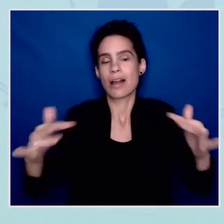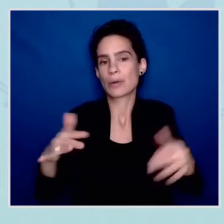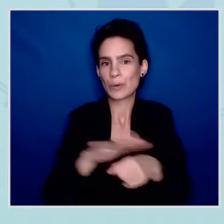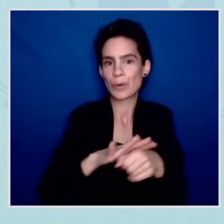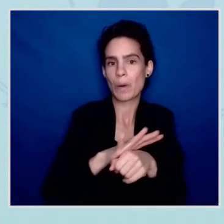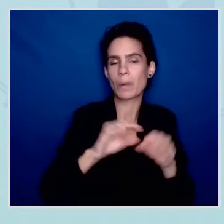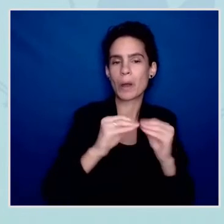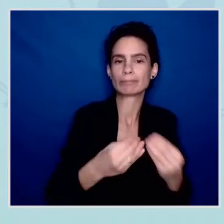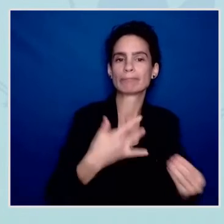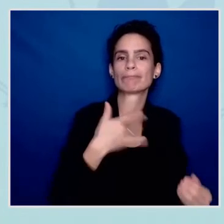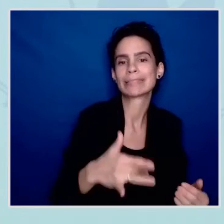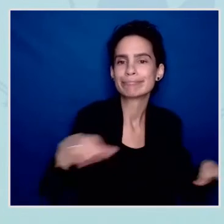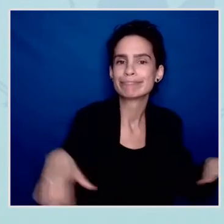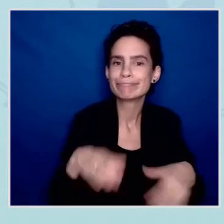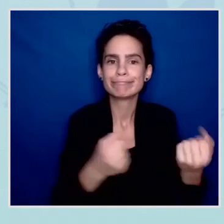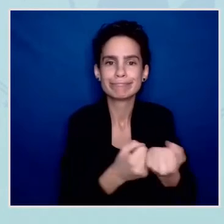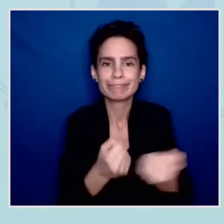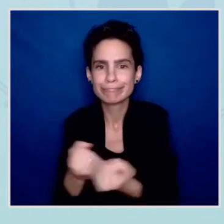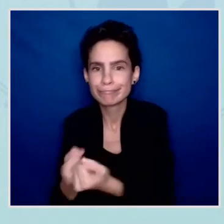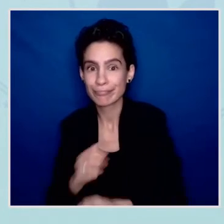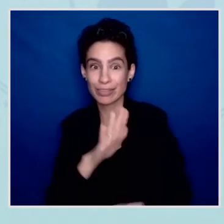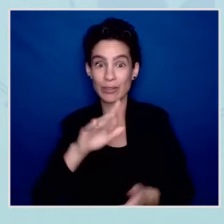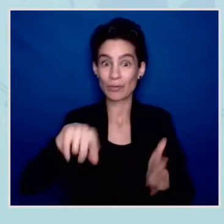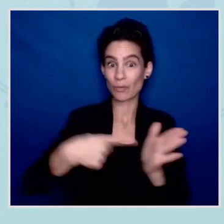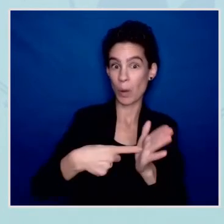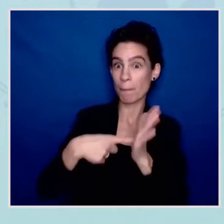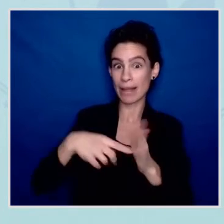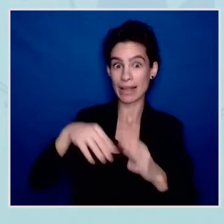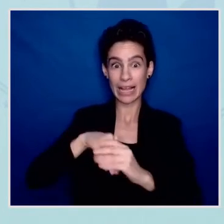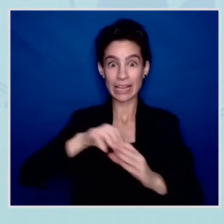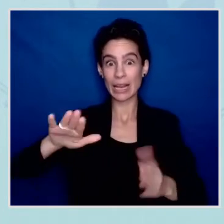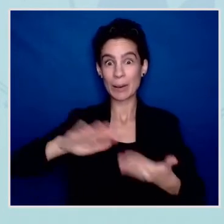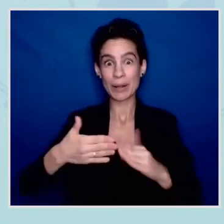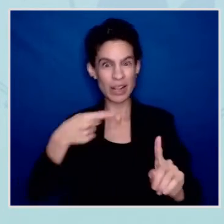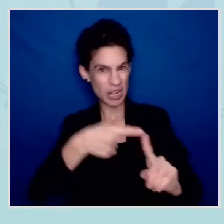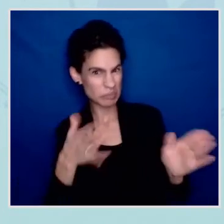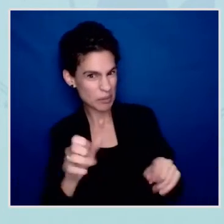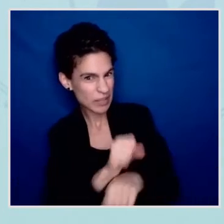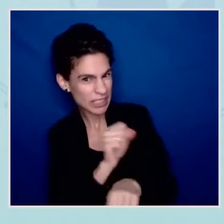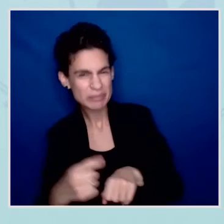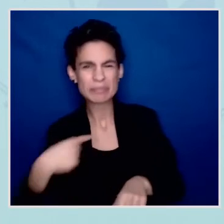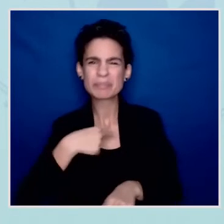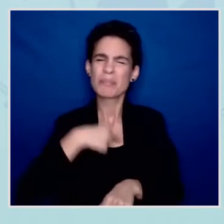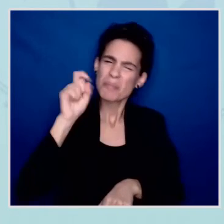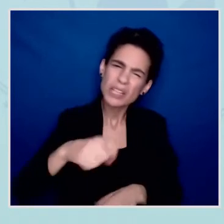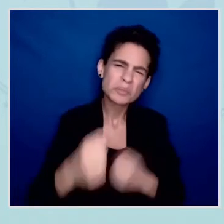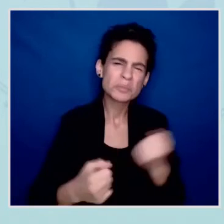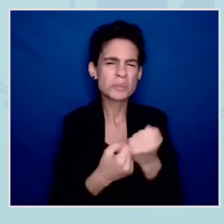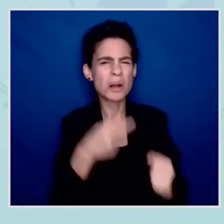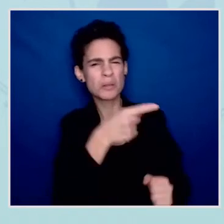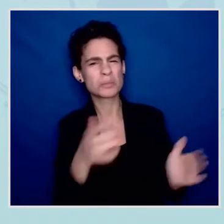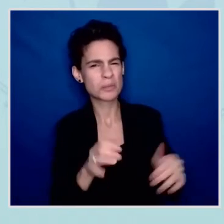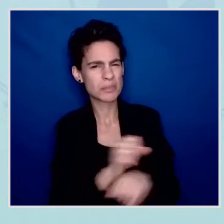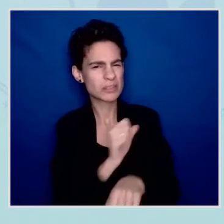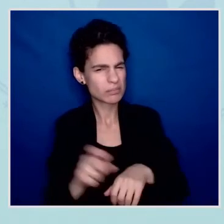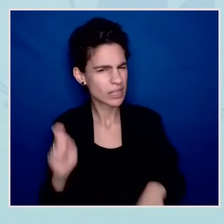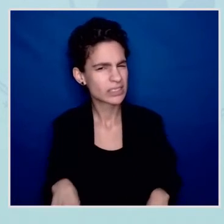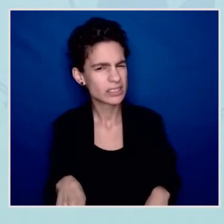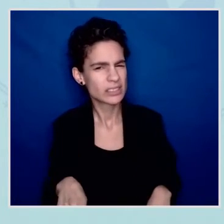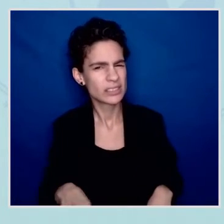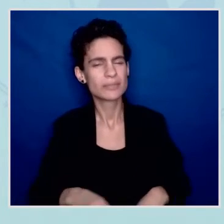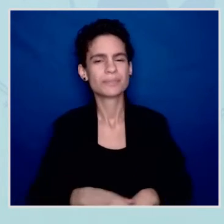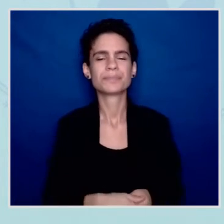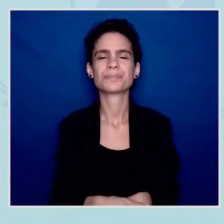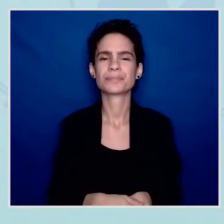THE LITTLE LEAGUE TEAM AND